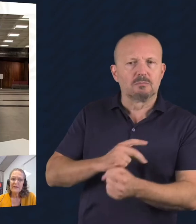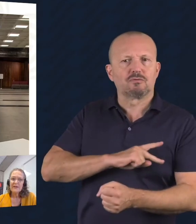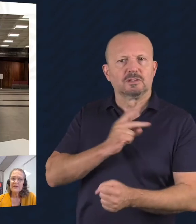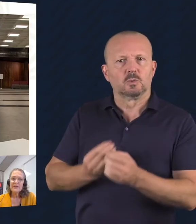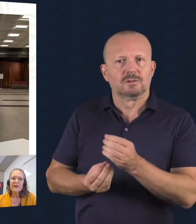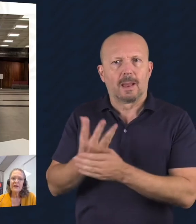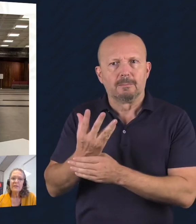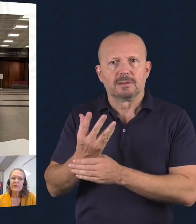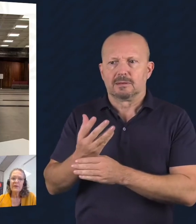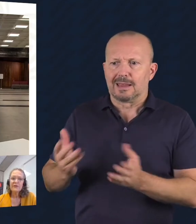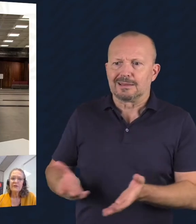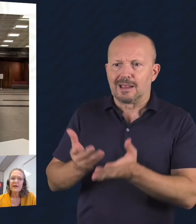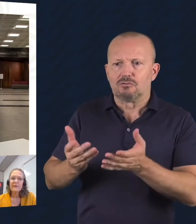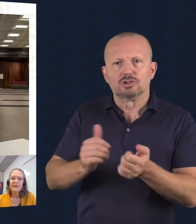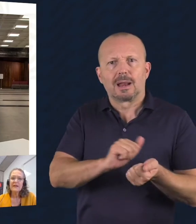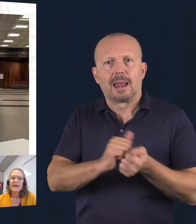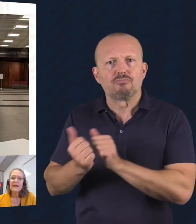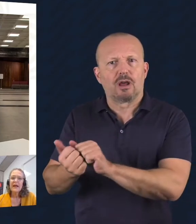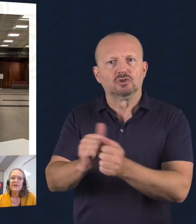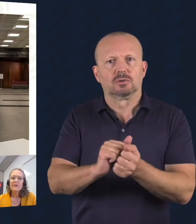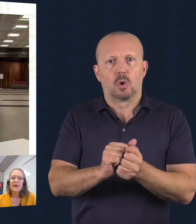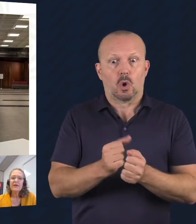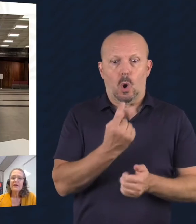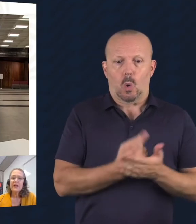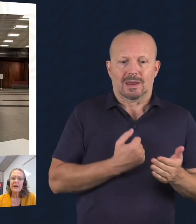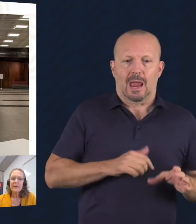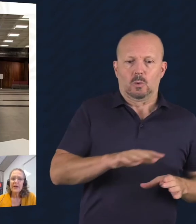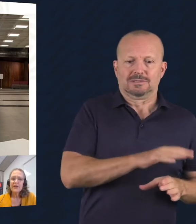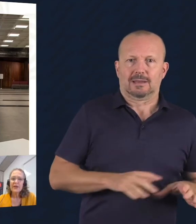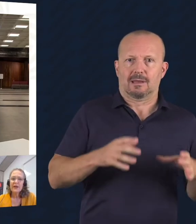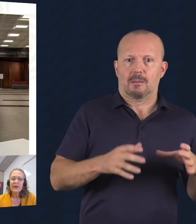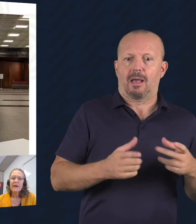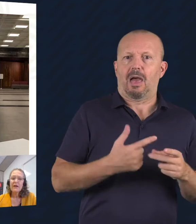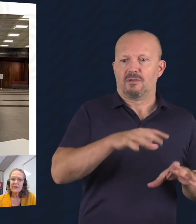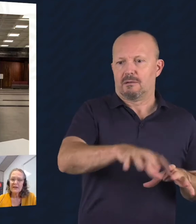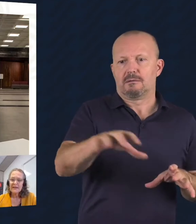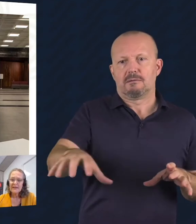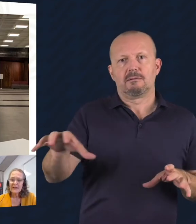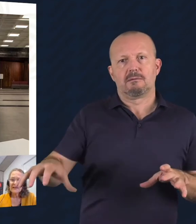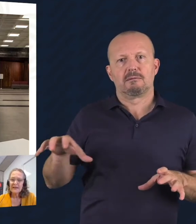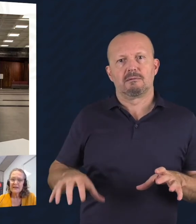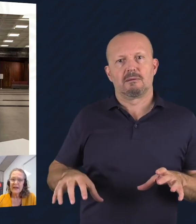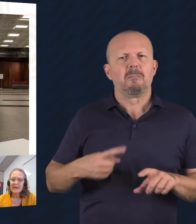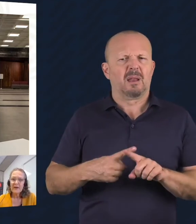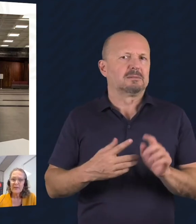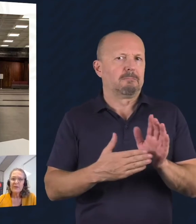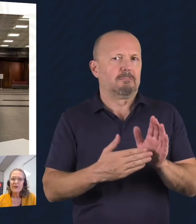to strengthen professional development, and to encourage collaboration across our sector and our membership organisations.